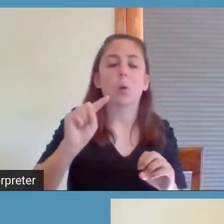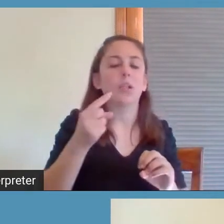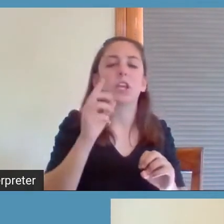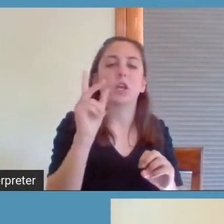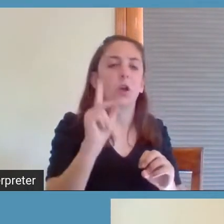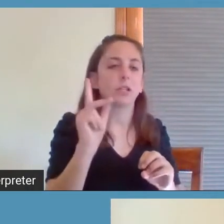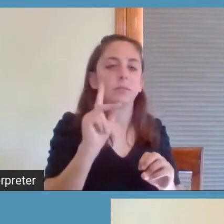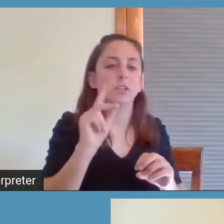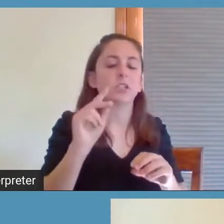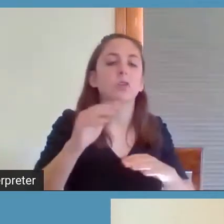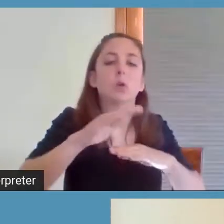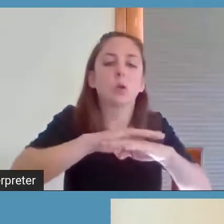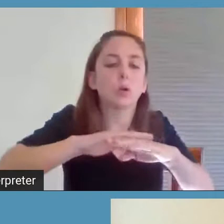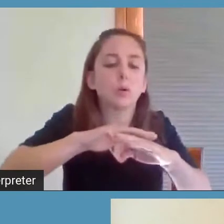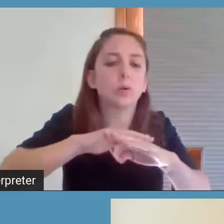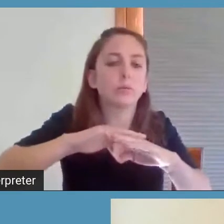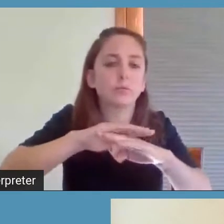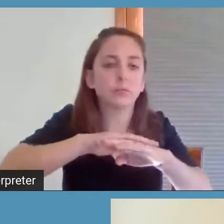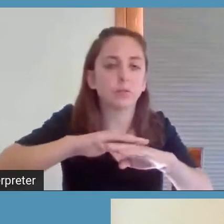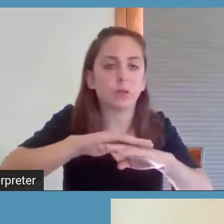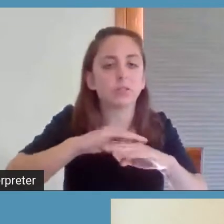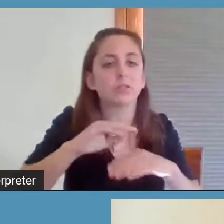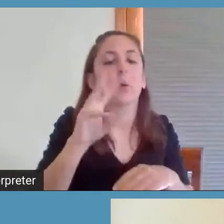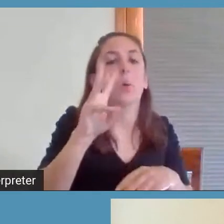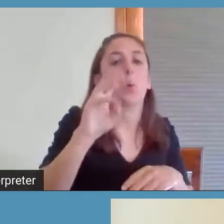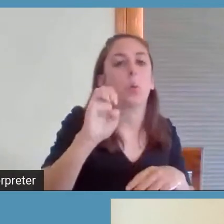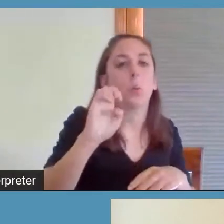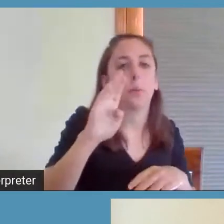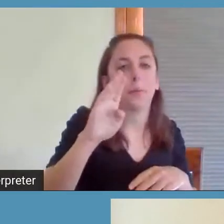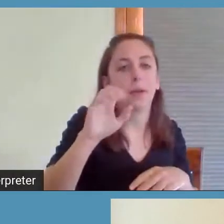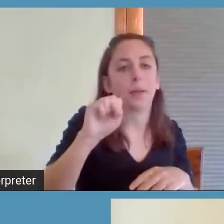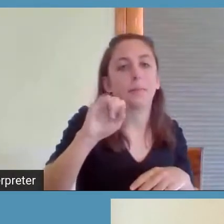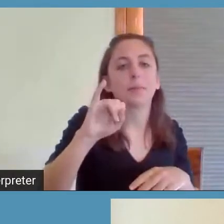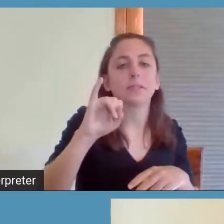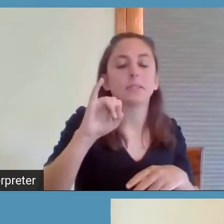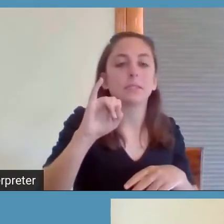website same for a second second life and the other one the live arts you had to go through